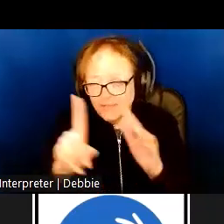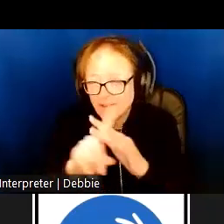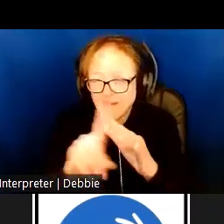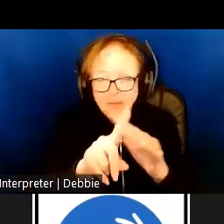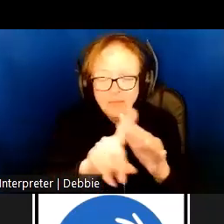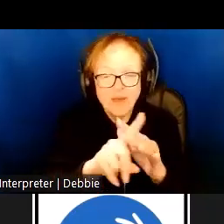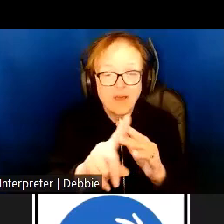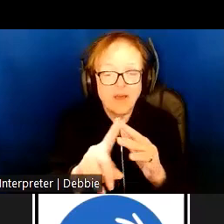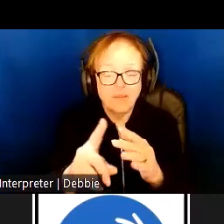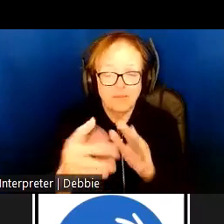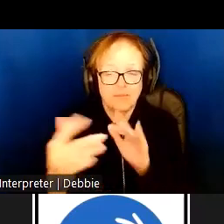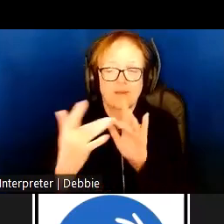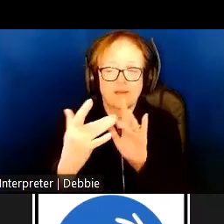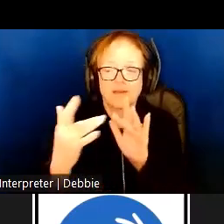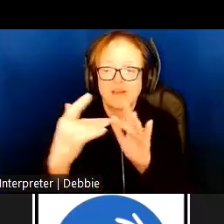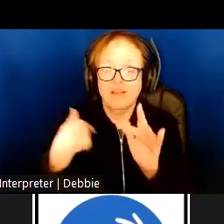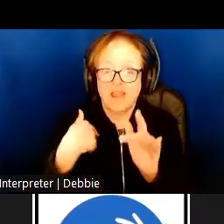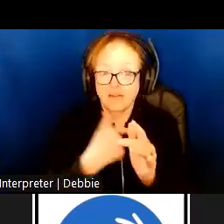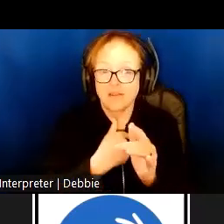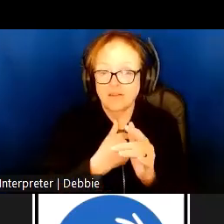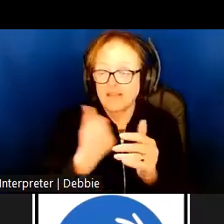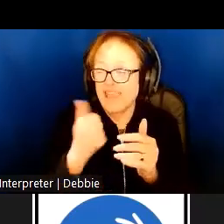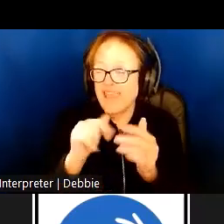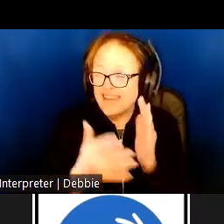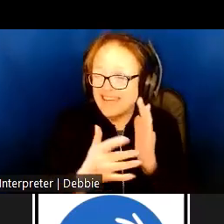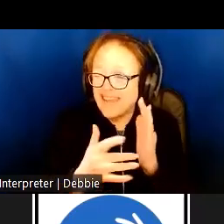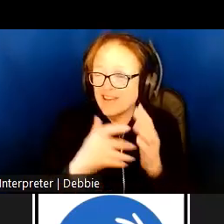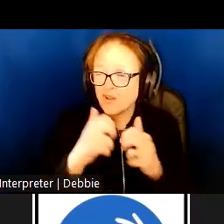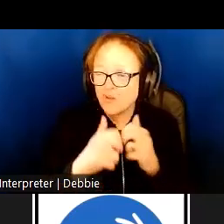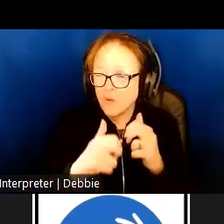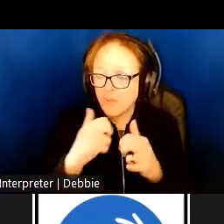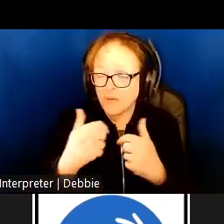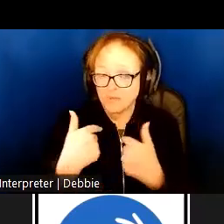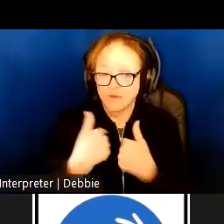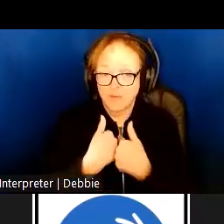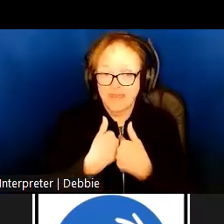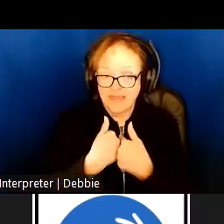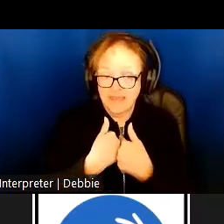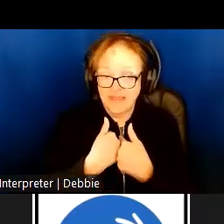process, or other technical issue should be directed to me and again my name is Jackie